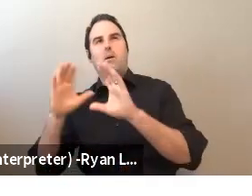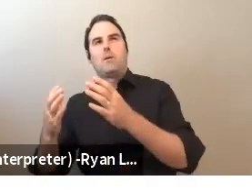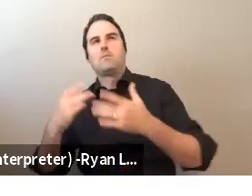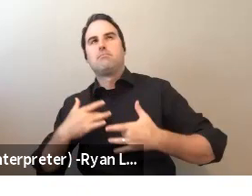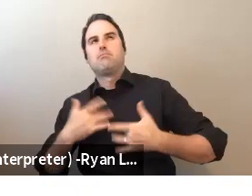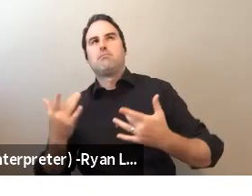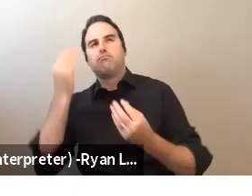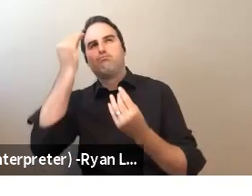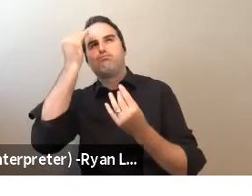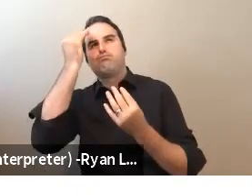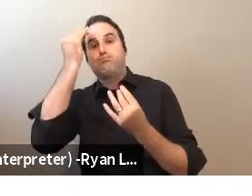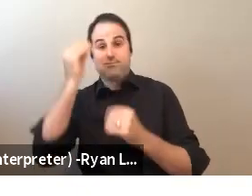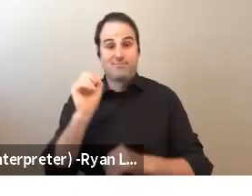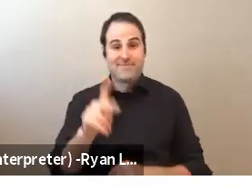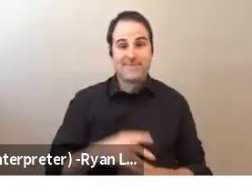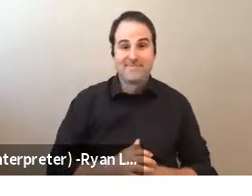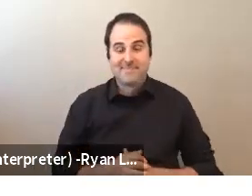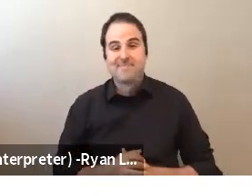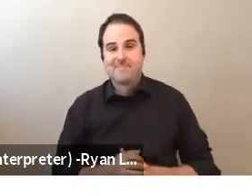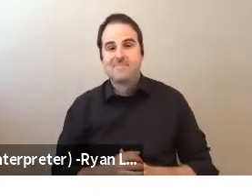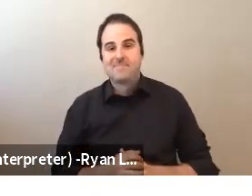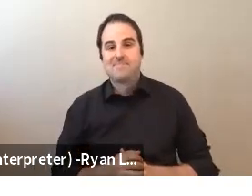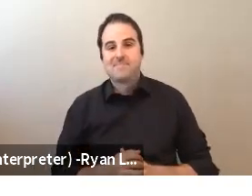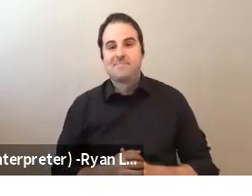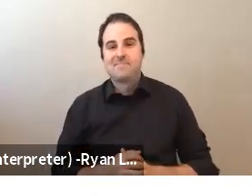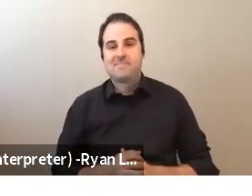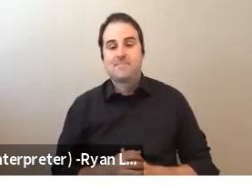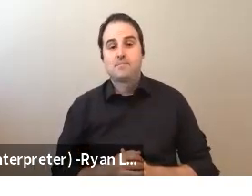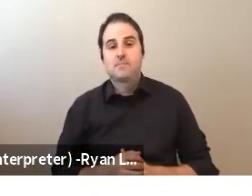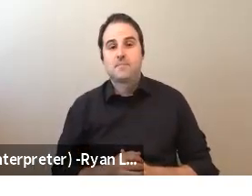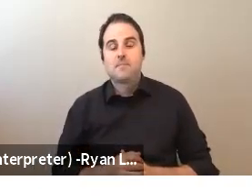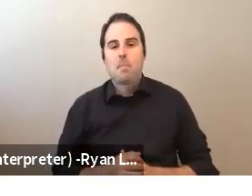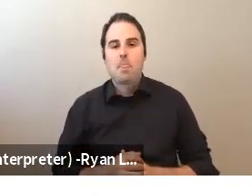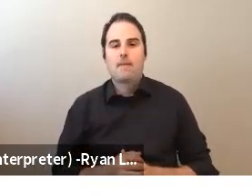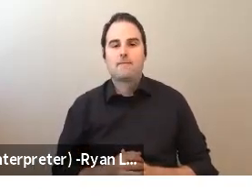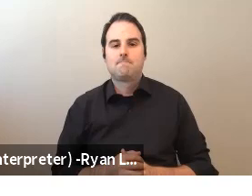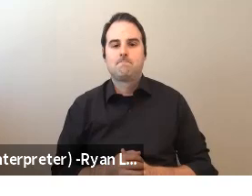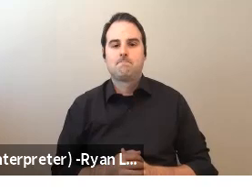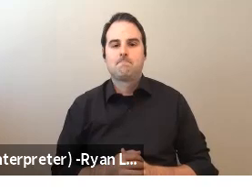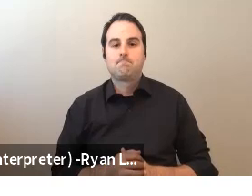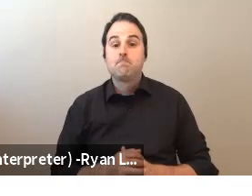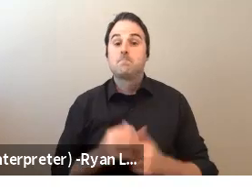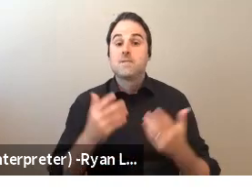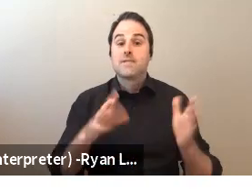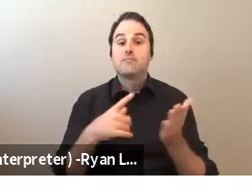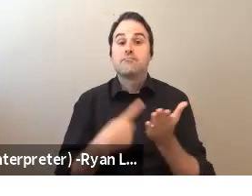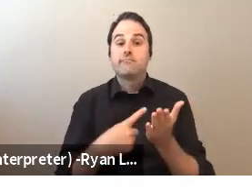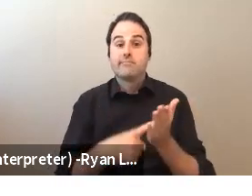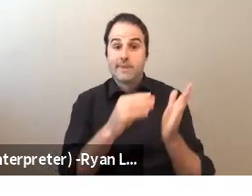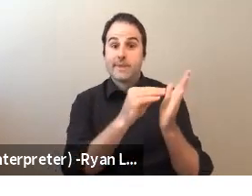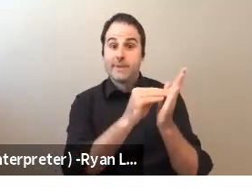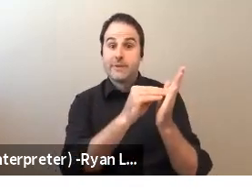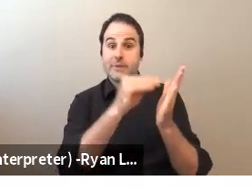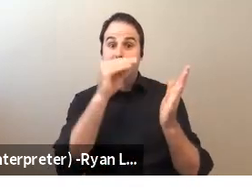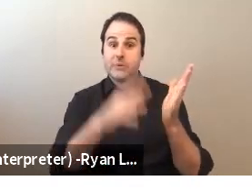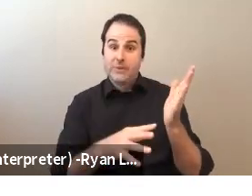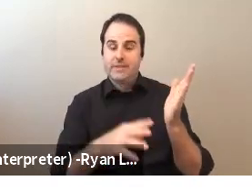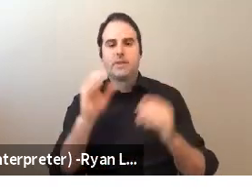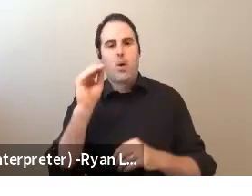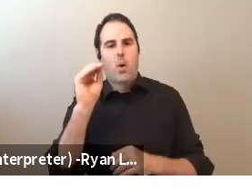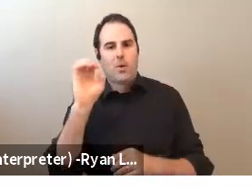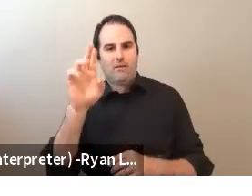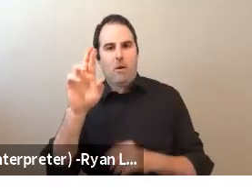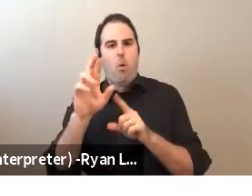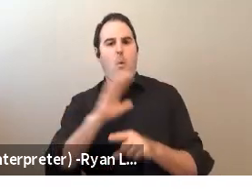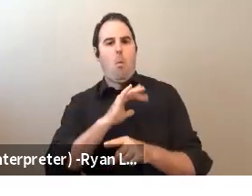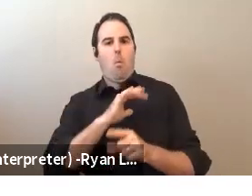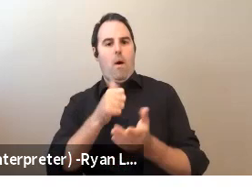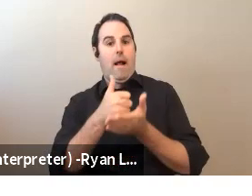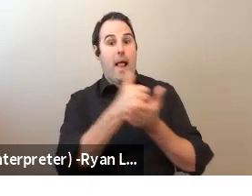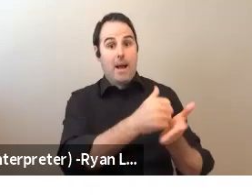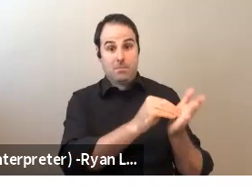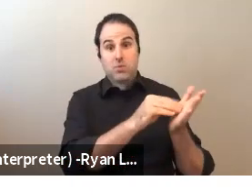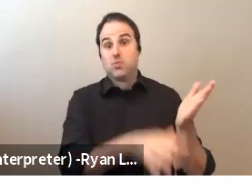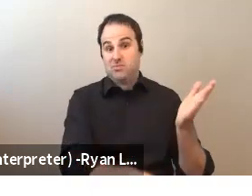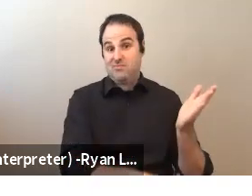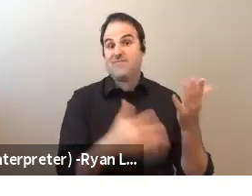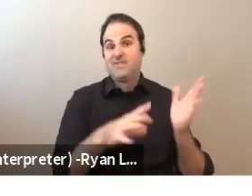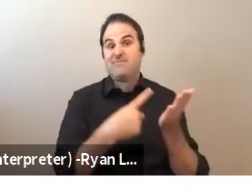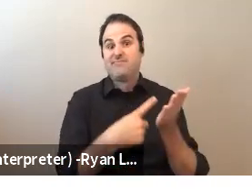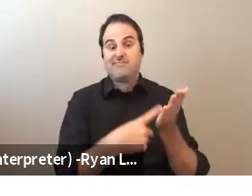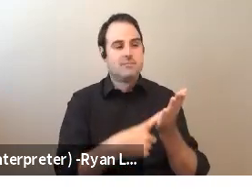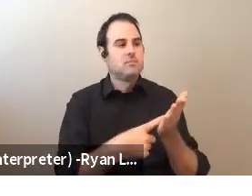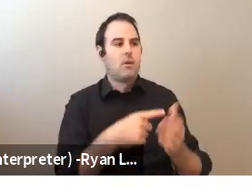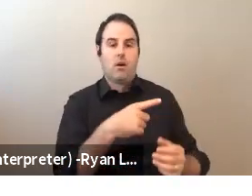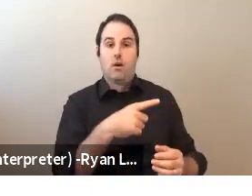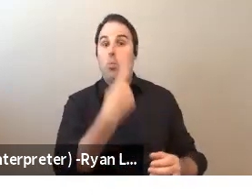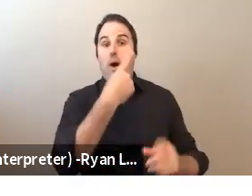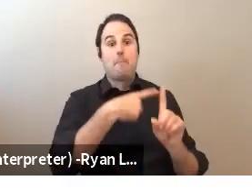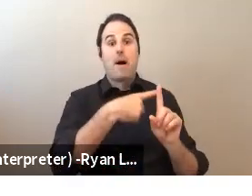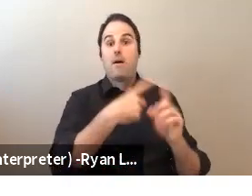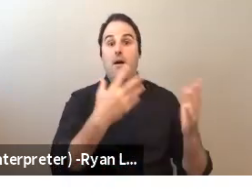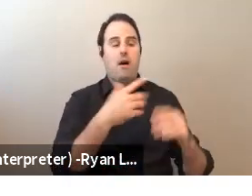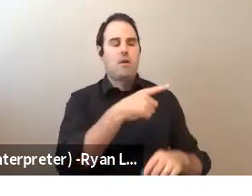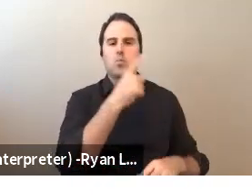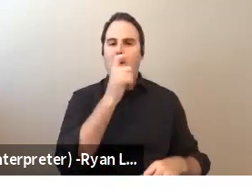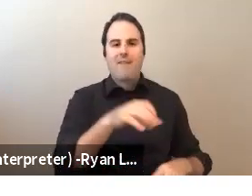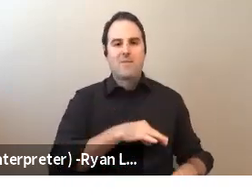Sally Potter: So we have talked about advantages for students pretty obvious, right. The advantages for students are that they don't have to pay for the books, they have to pay a much smaller amount